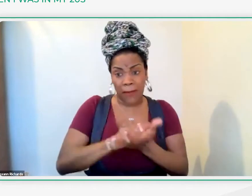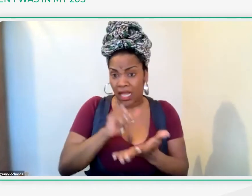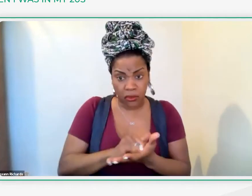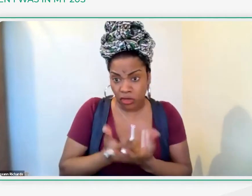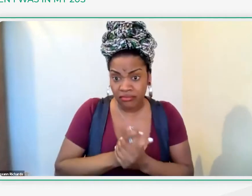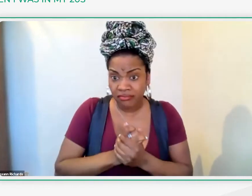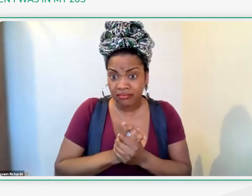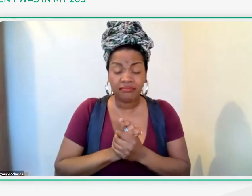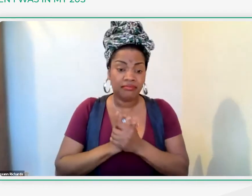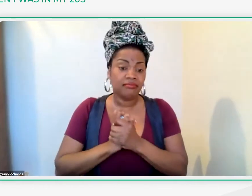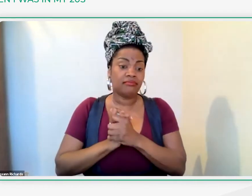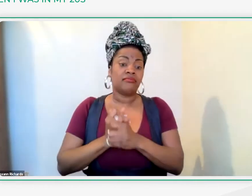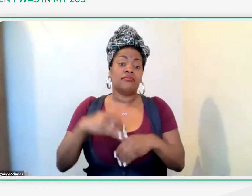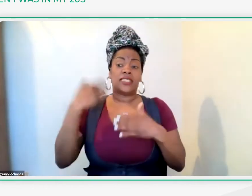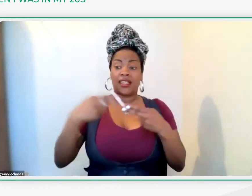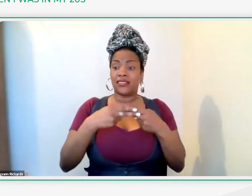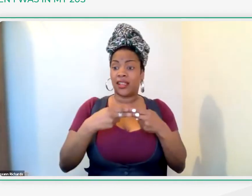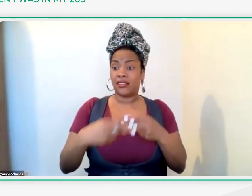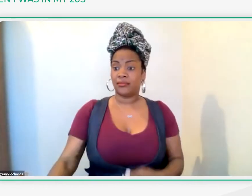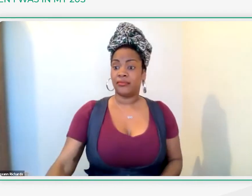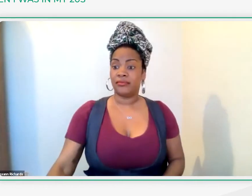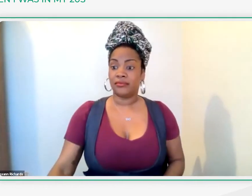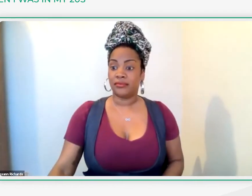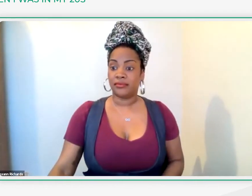So there's possibilities. It’s not impossible.